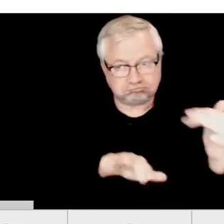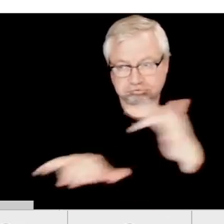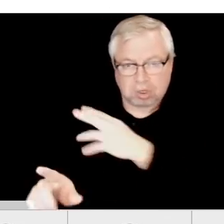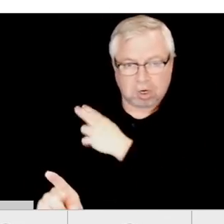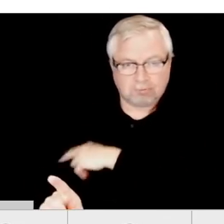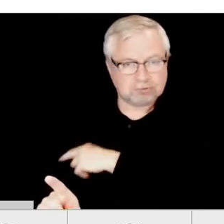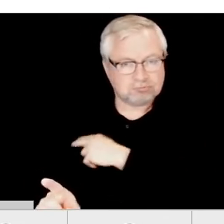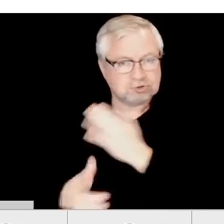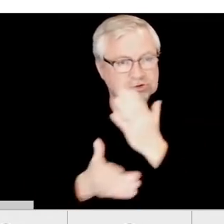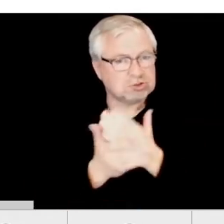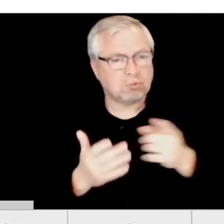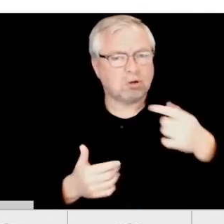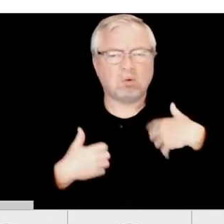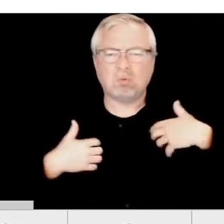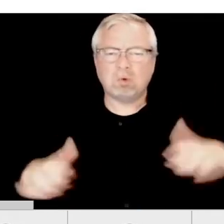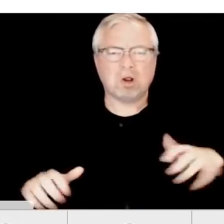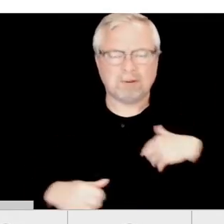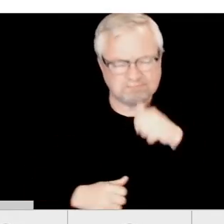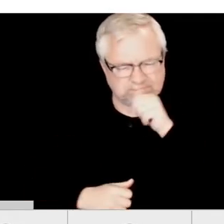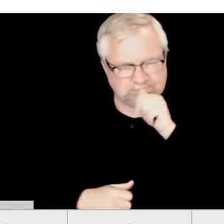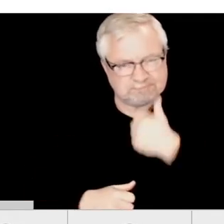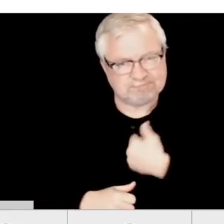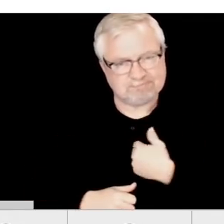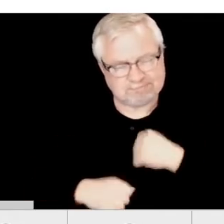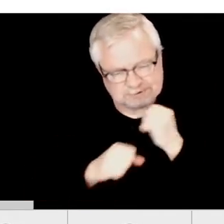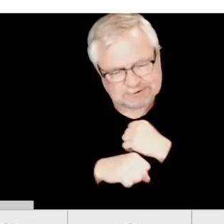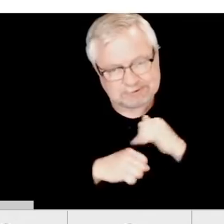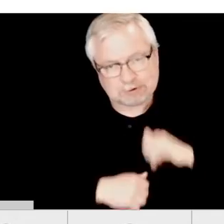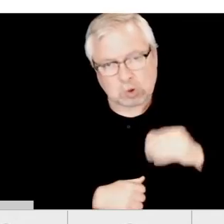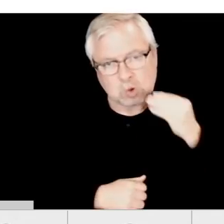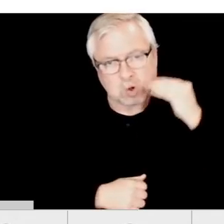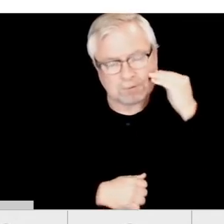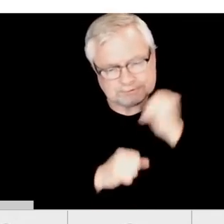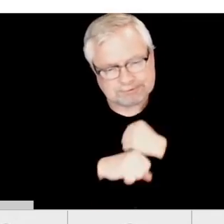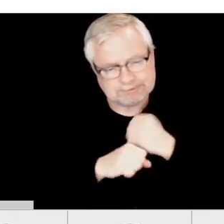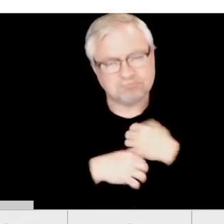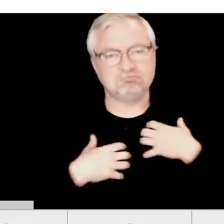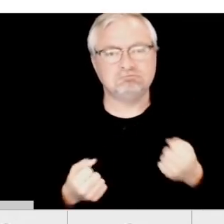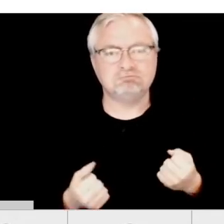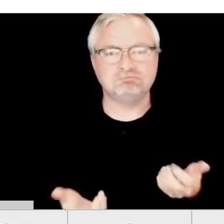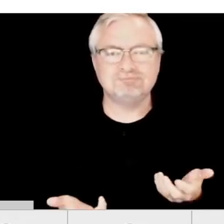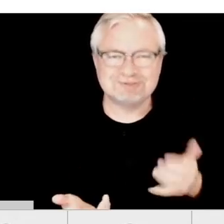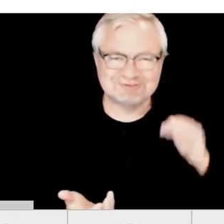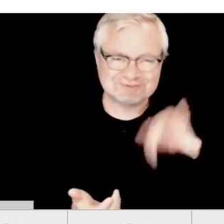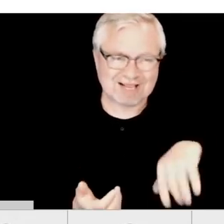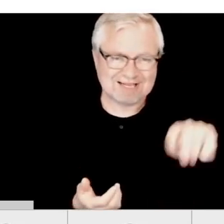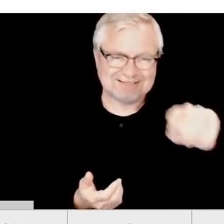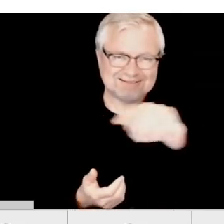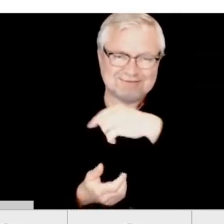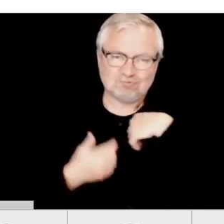So we need to make sure that that's in the model can occur outside of hospital